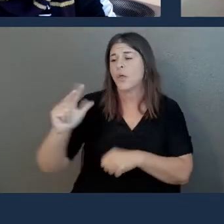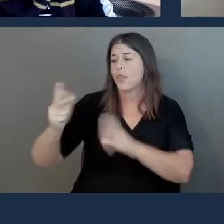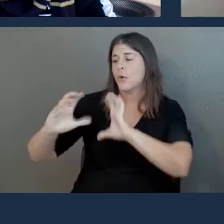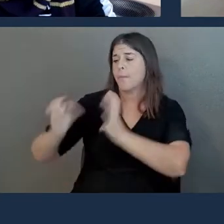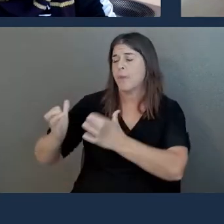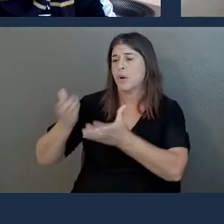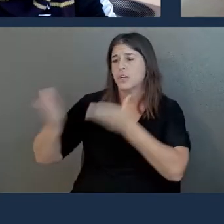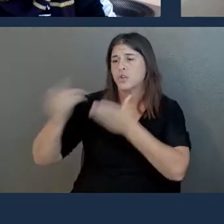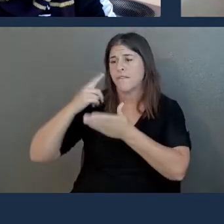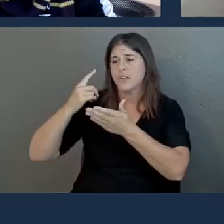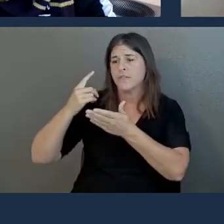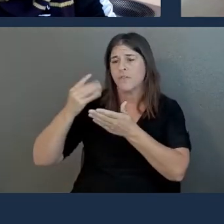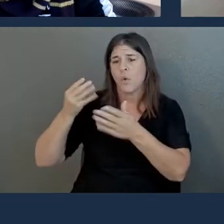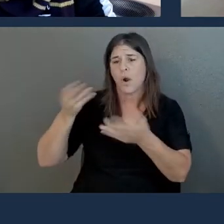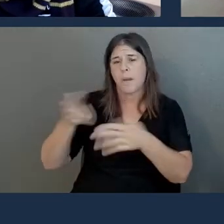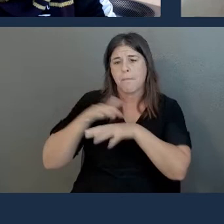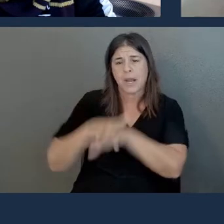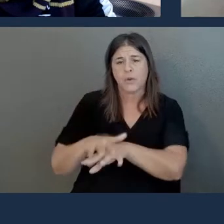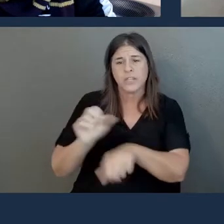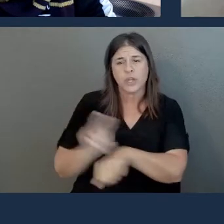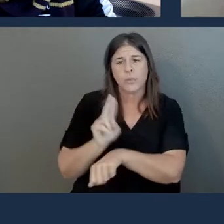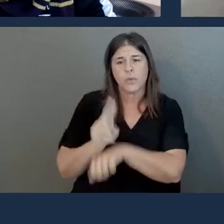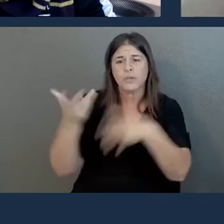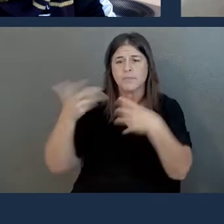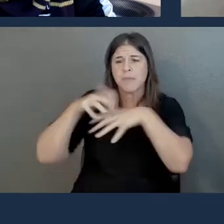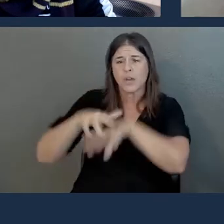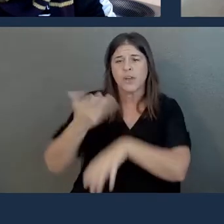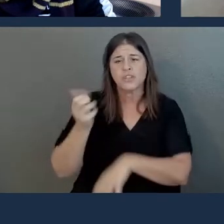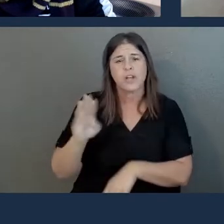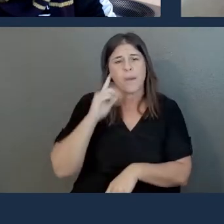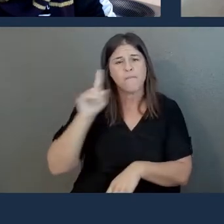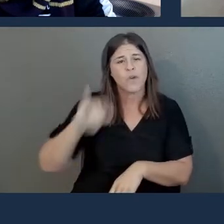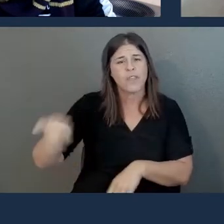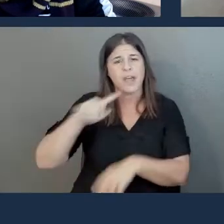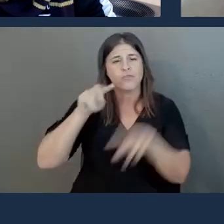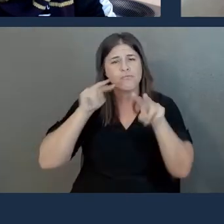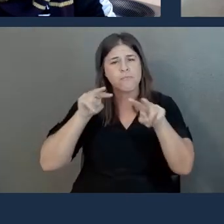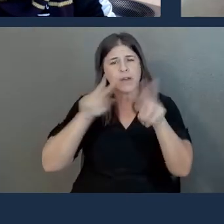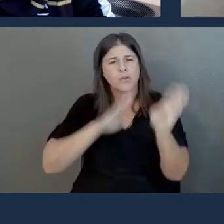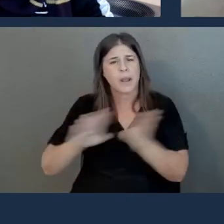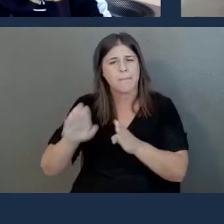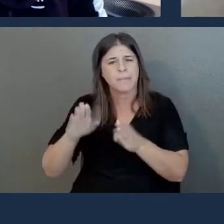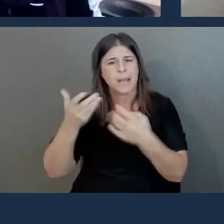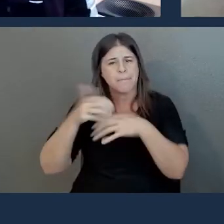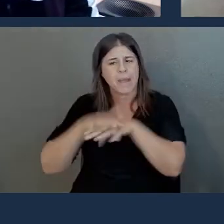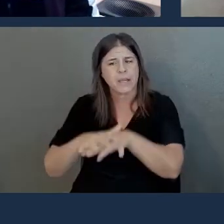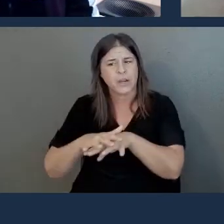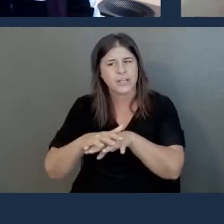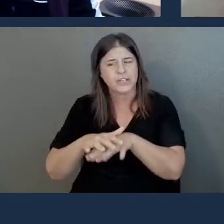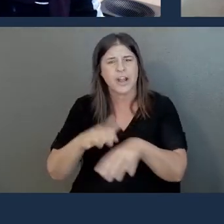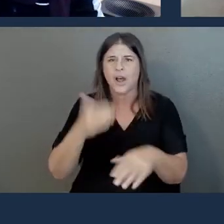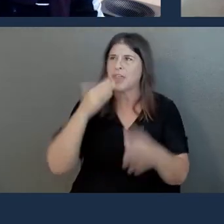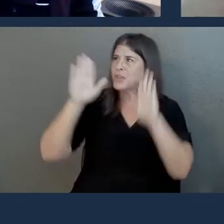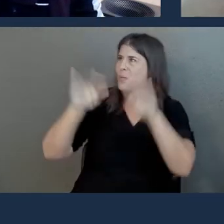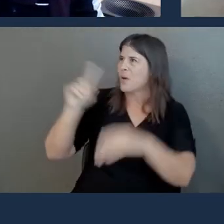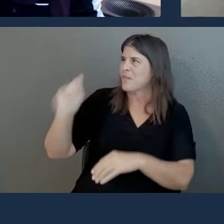can we use Migration Hub as well, to monitor and plan migration? That's a wonderful question, thank you for bringing that up. Yes, absolutely.